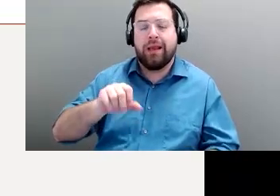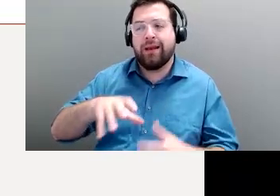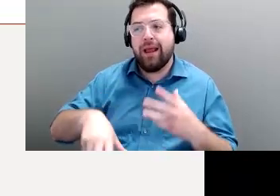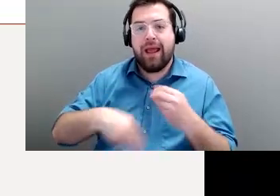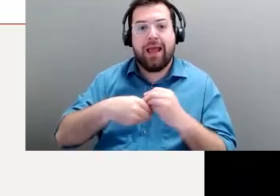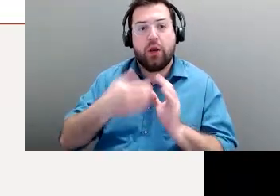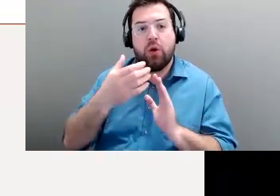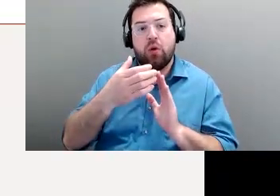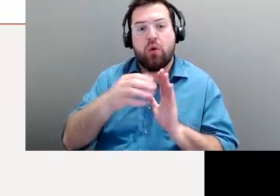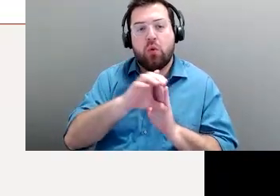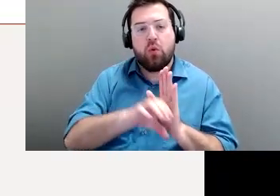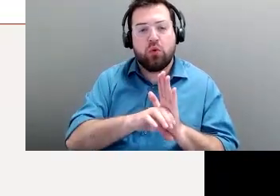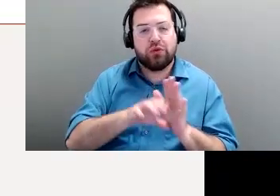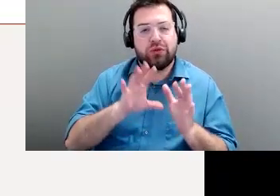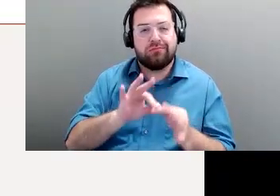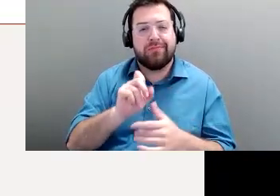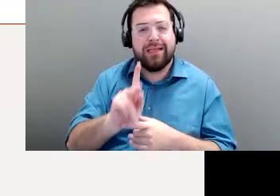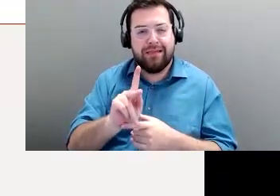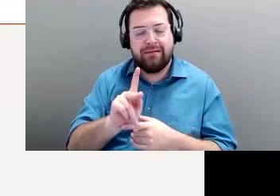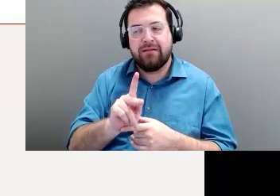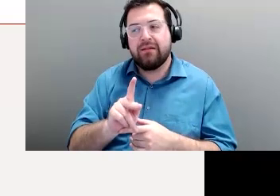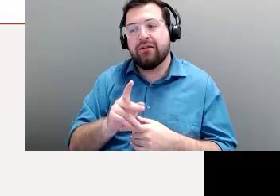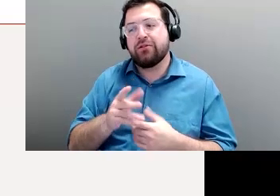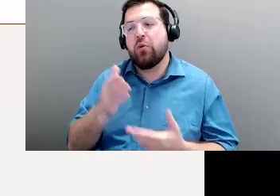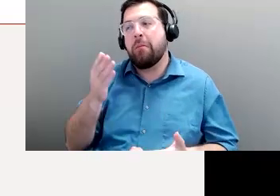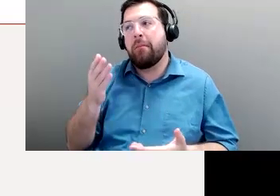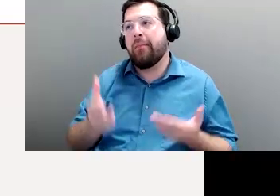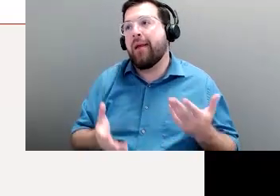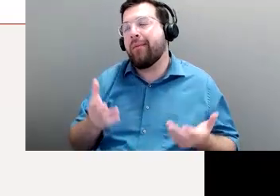So maybe it's specific, maybe a student completely missed,